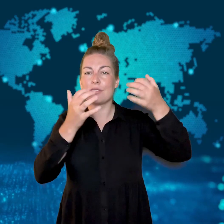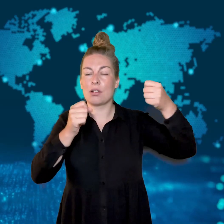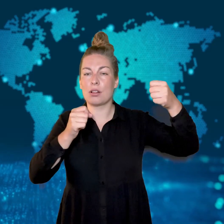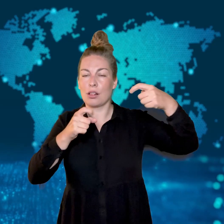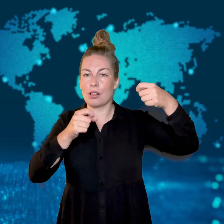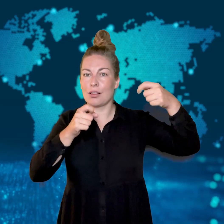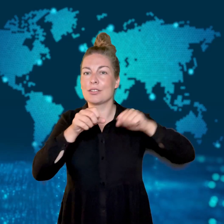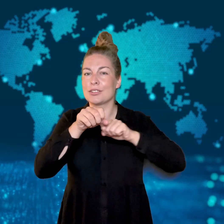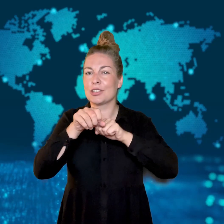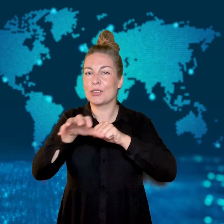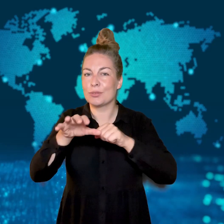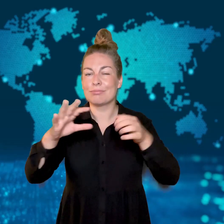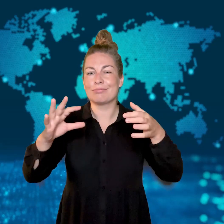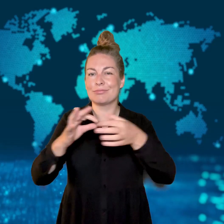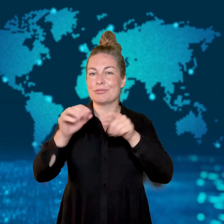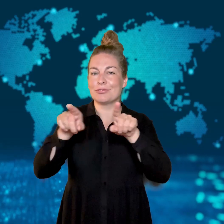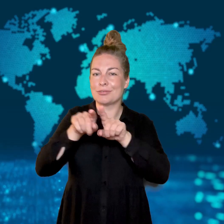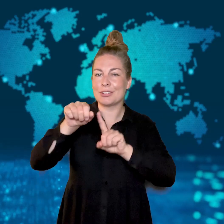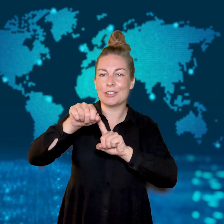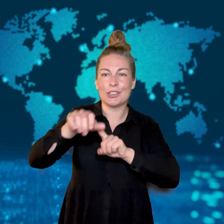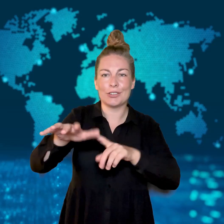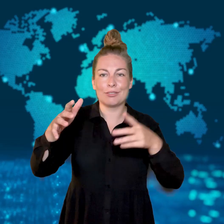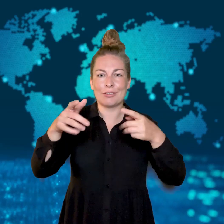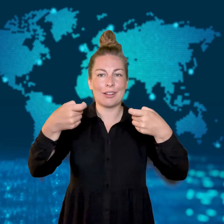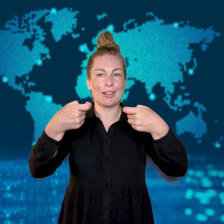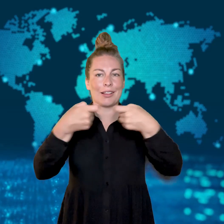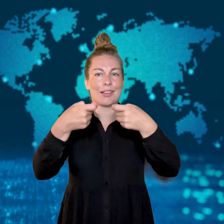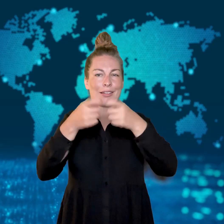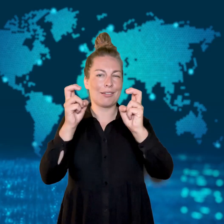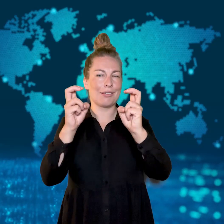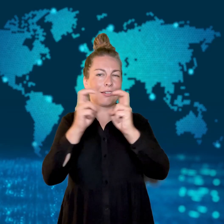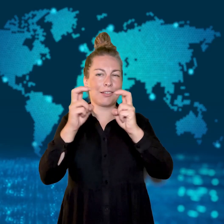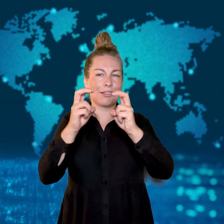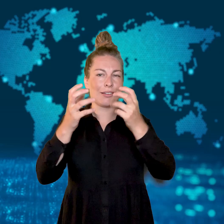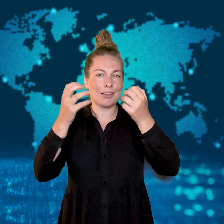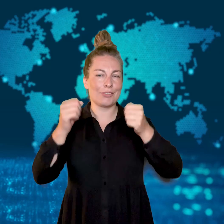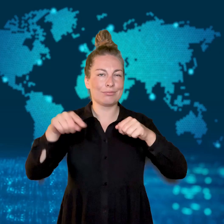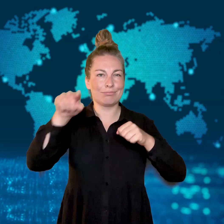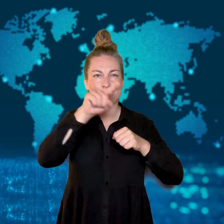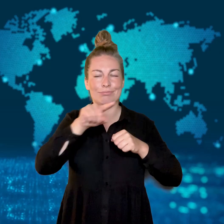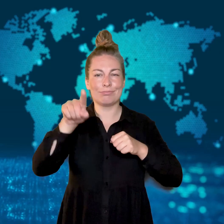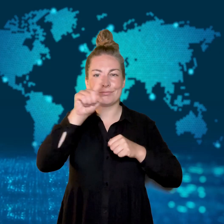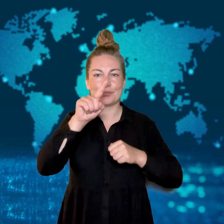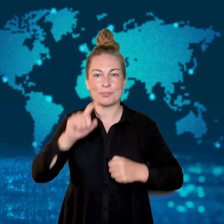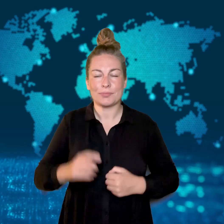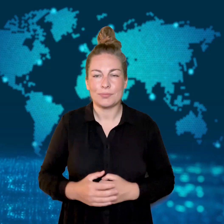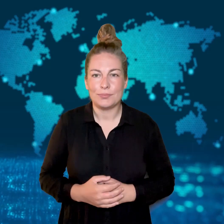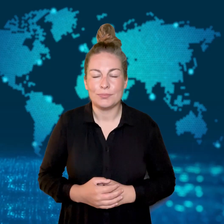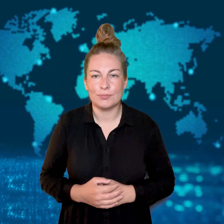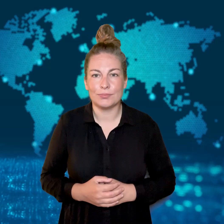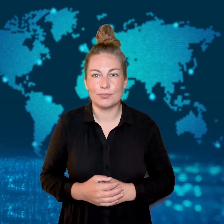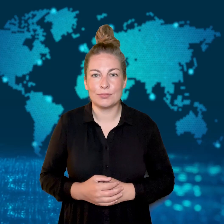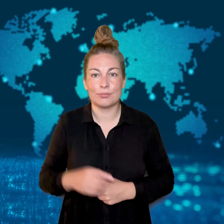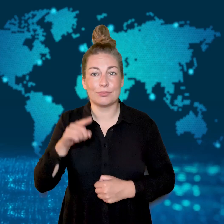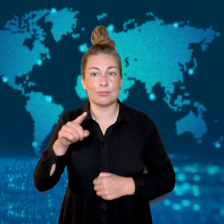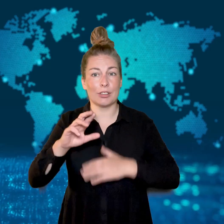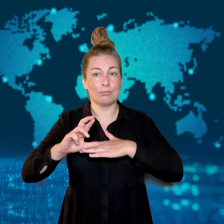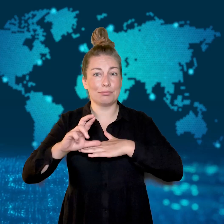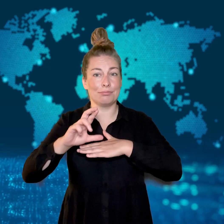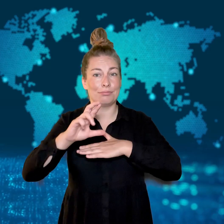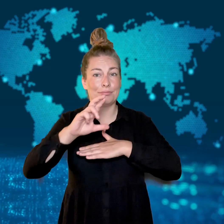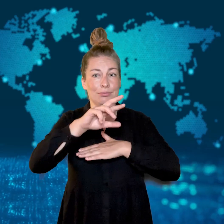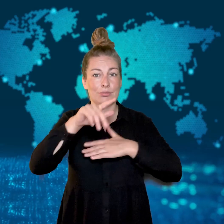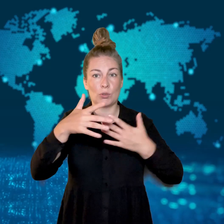They can influence power grids.